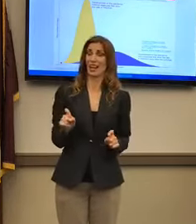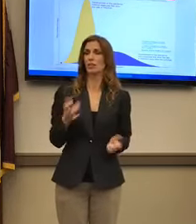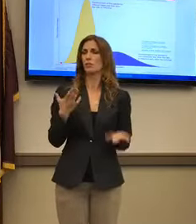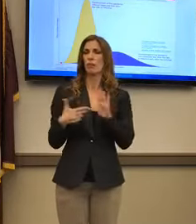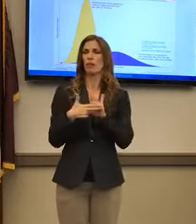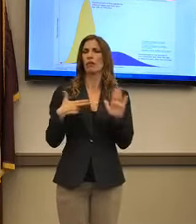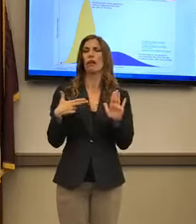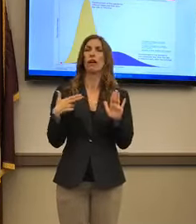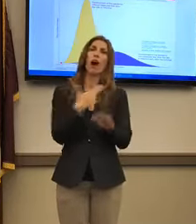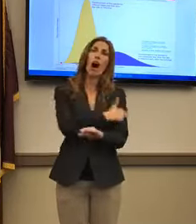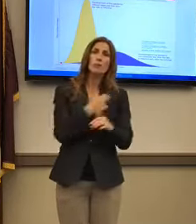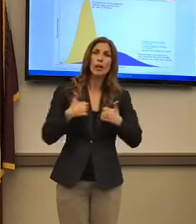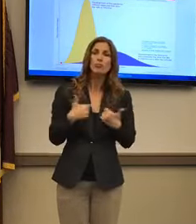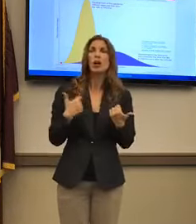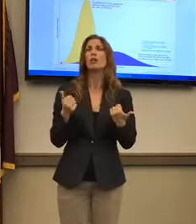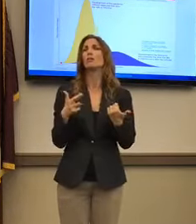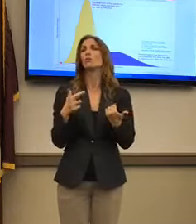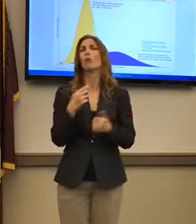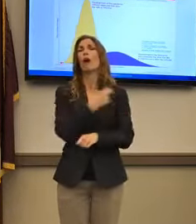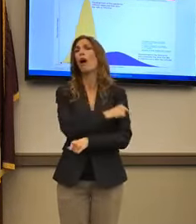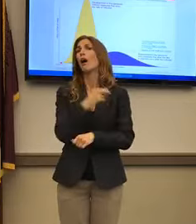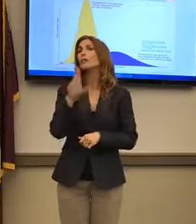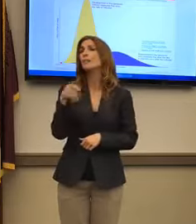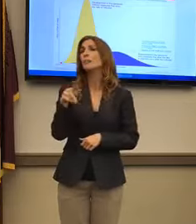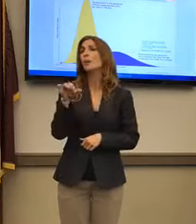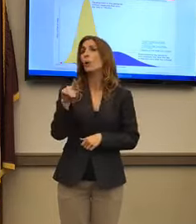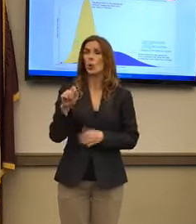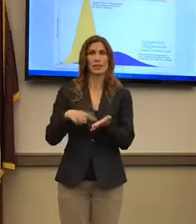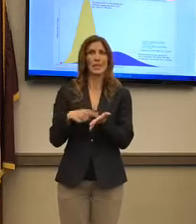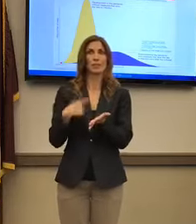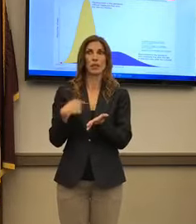hospital address or the hospital's zip code sometimes we have to actually tease